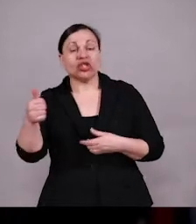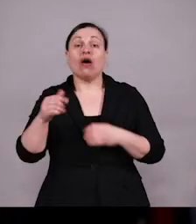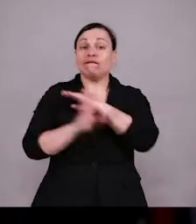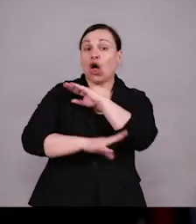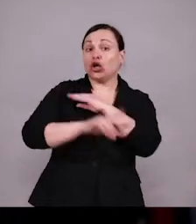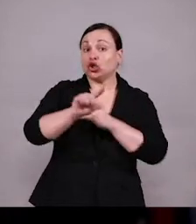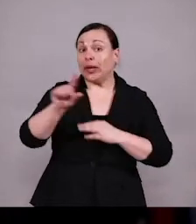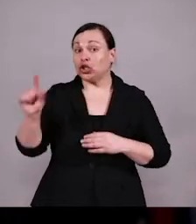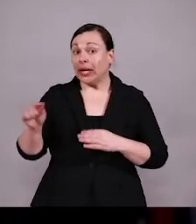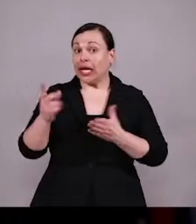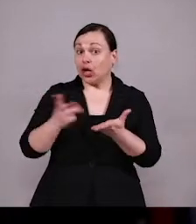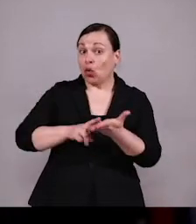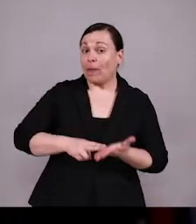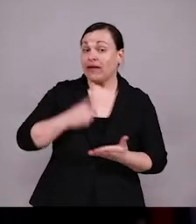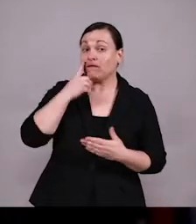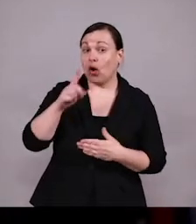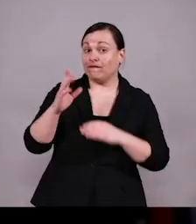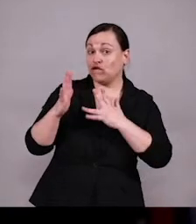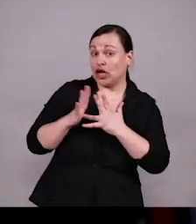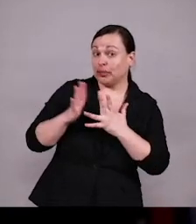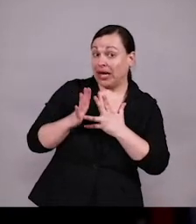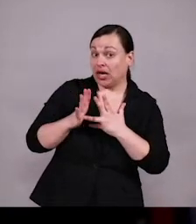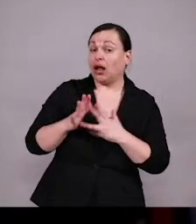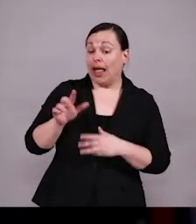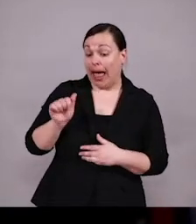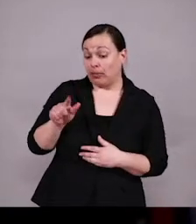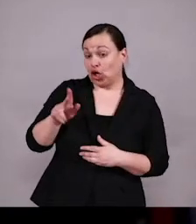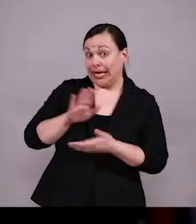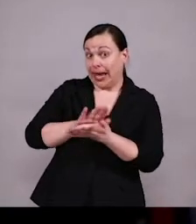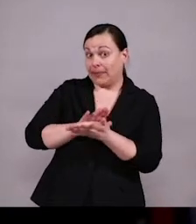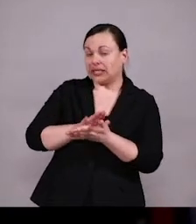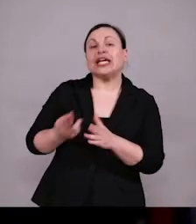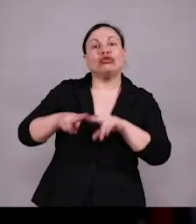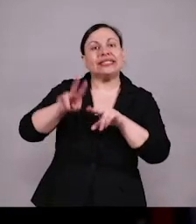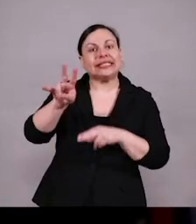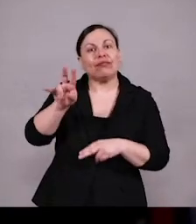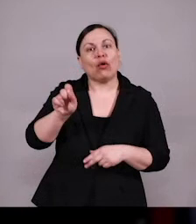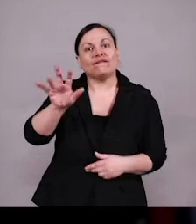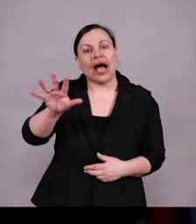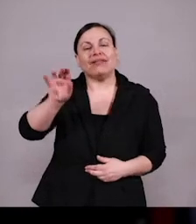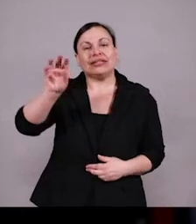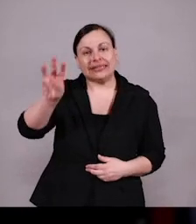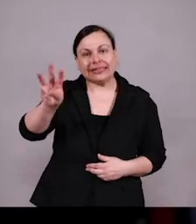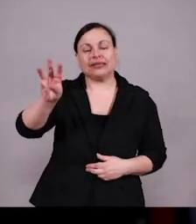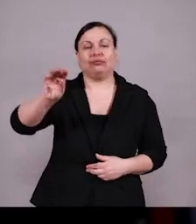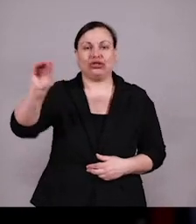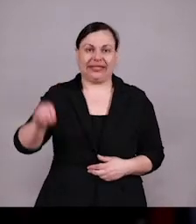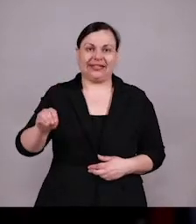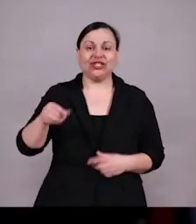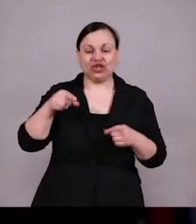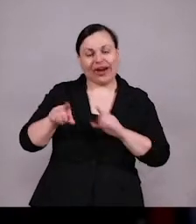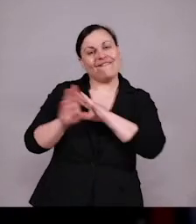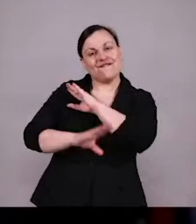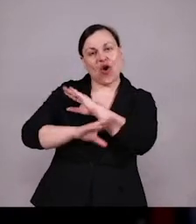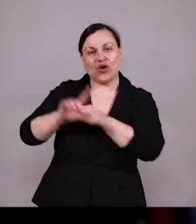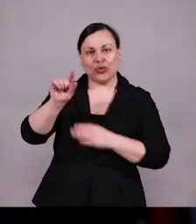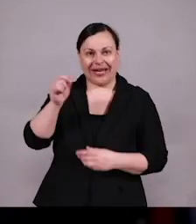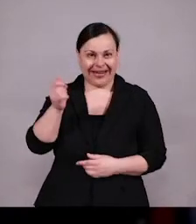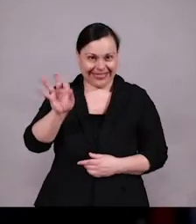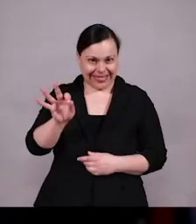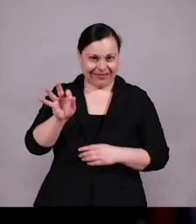for freshmen at our Albuquerque campus increased by 7.56 percent over the Fall 2019 freshman class.